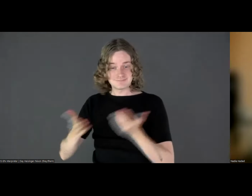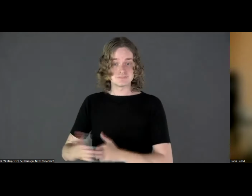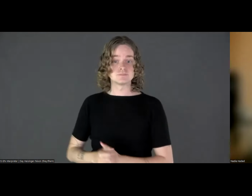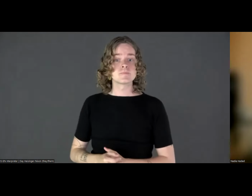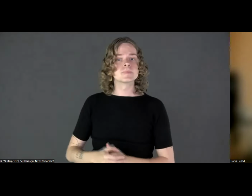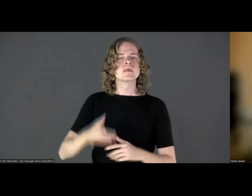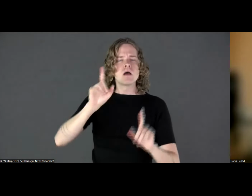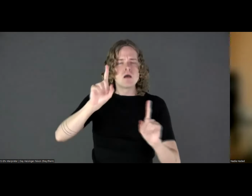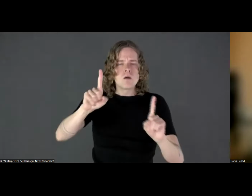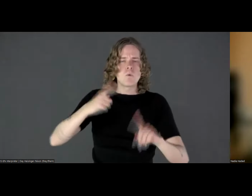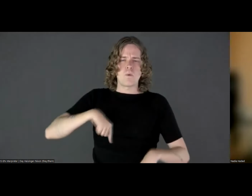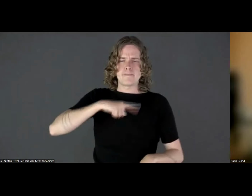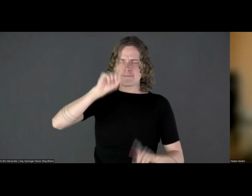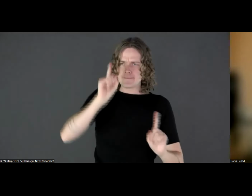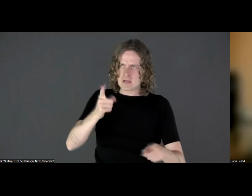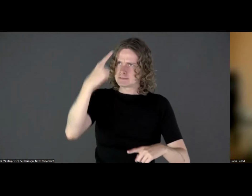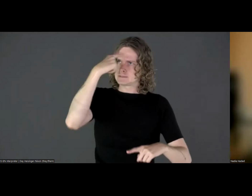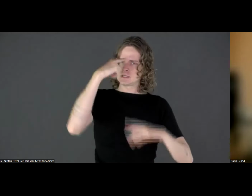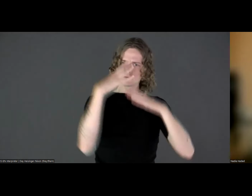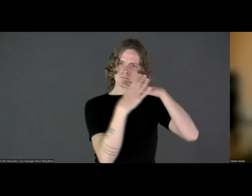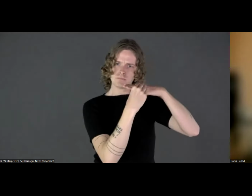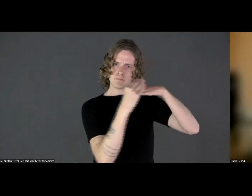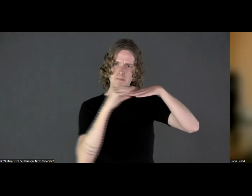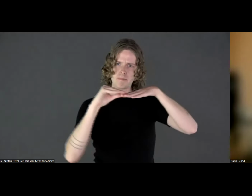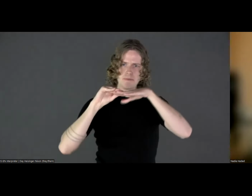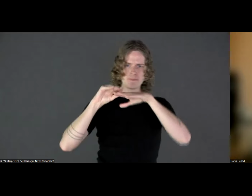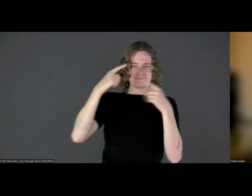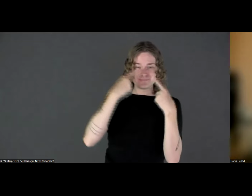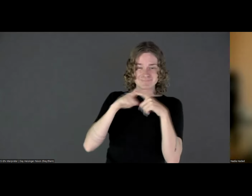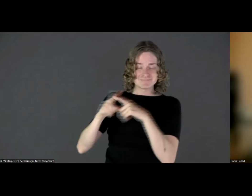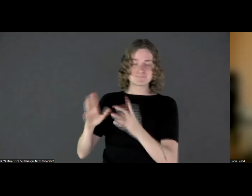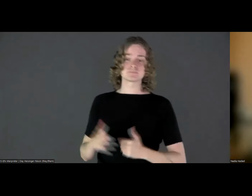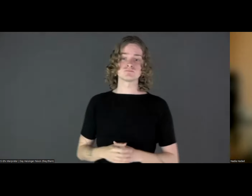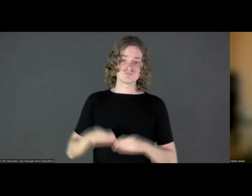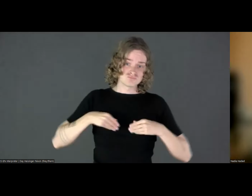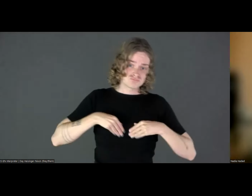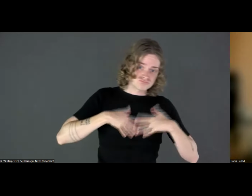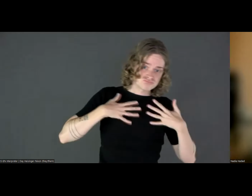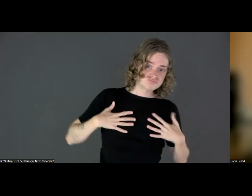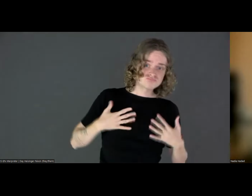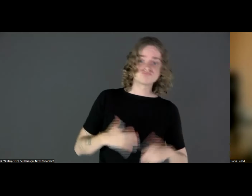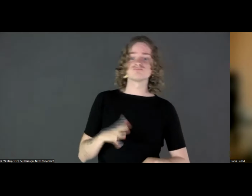and place for those living in closed settings or persons with disabilities living in institutions.